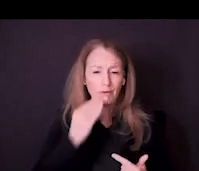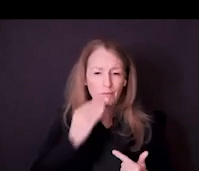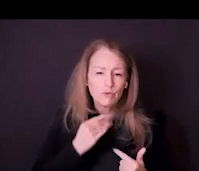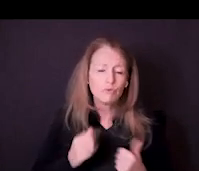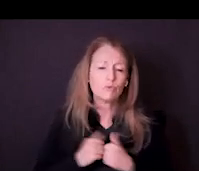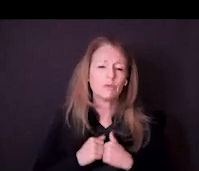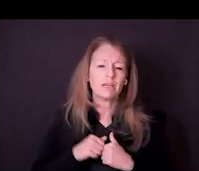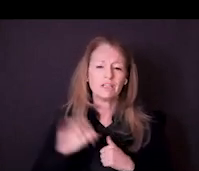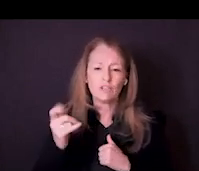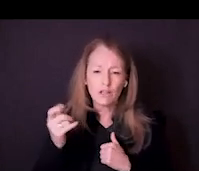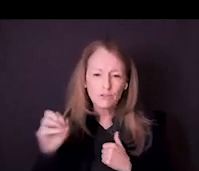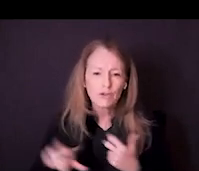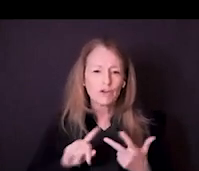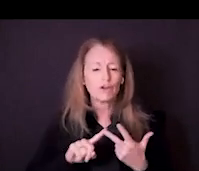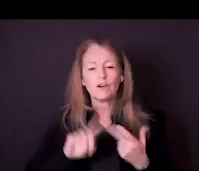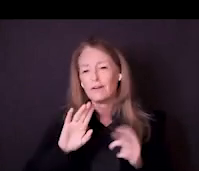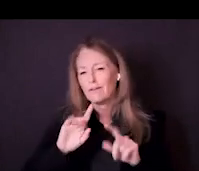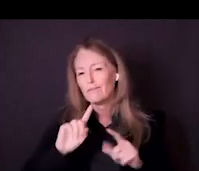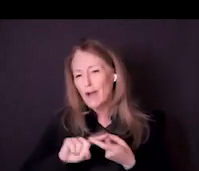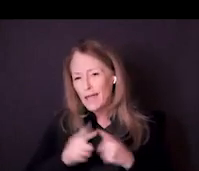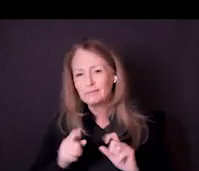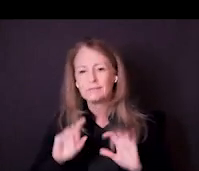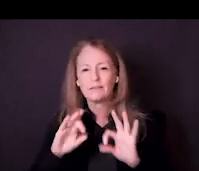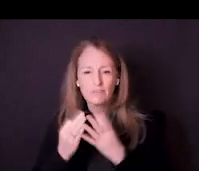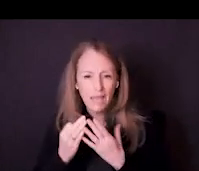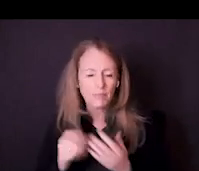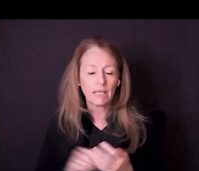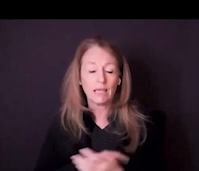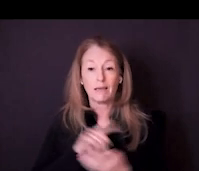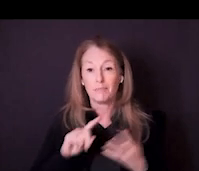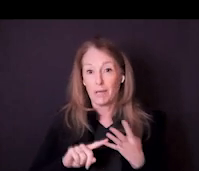AND FAMILY, BUT PERHAPS, MOST OF ALL I AM THANKFUL FOR CLARITY